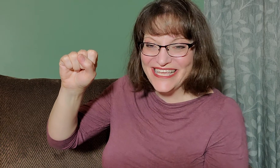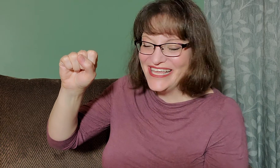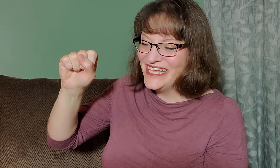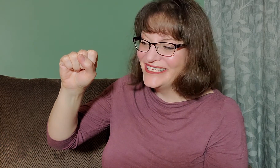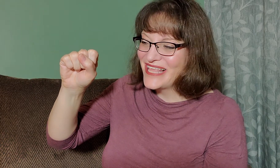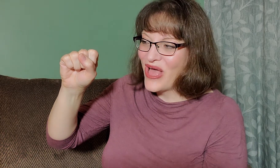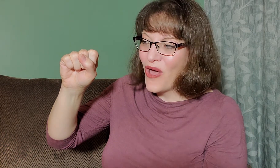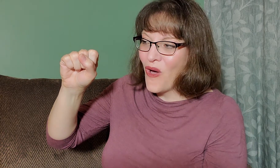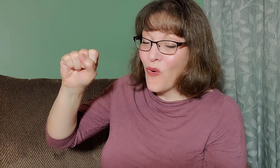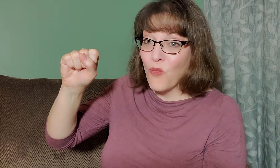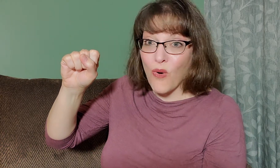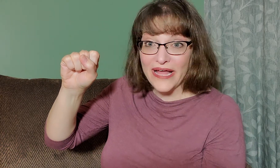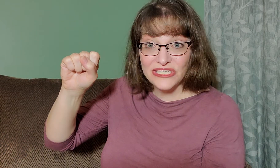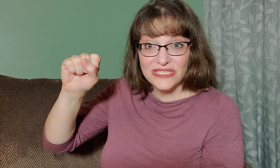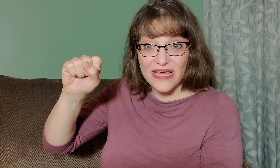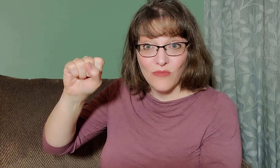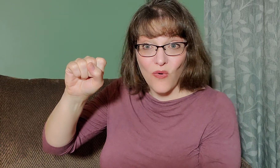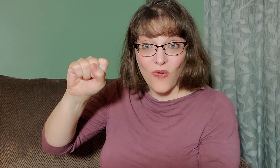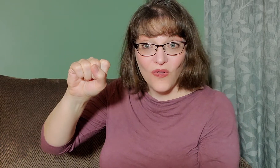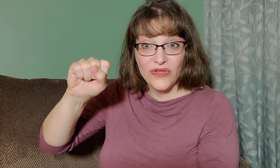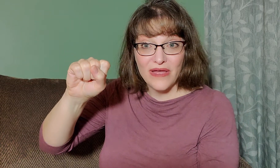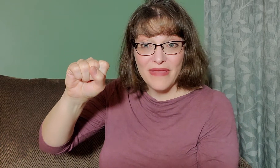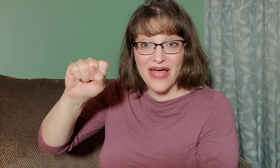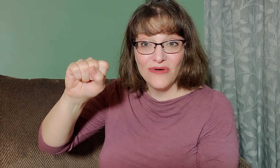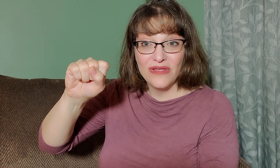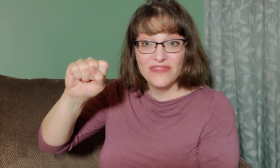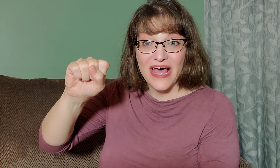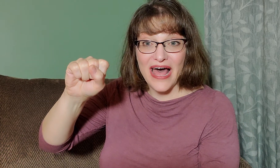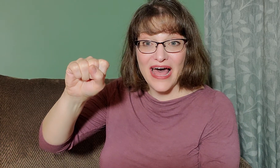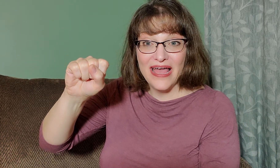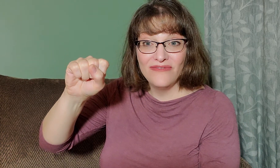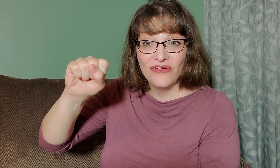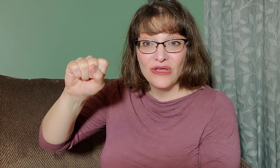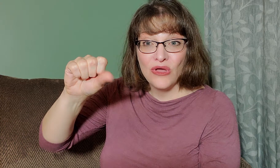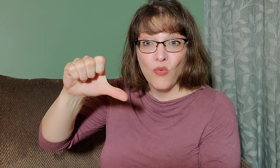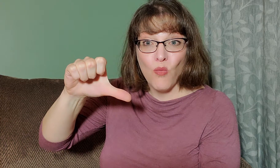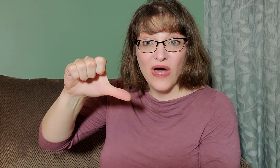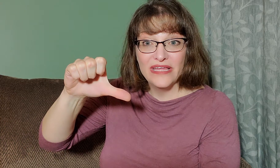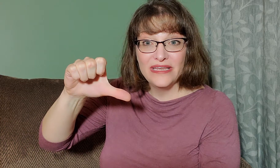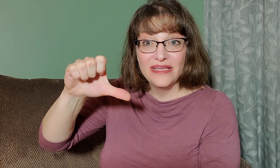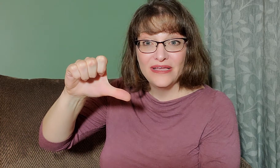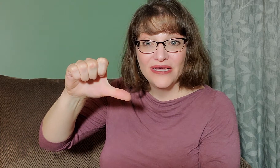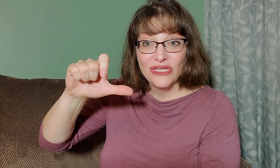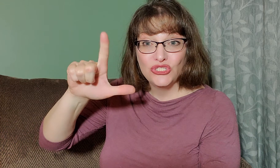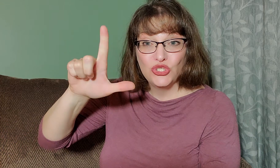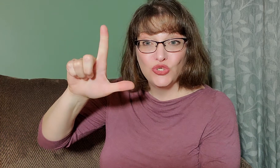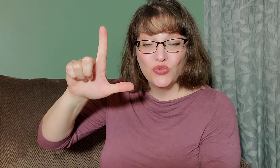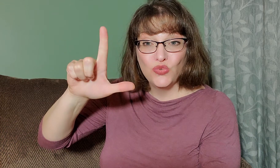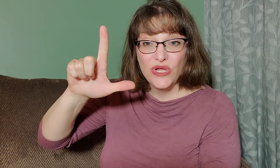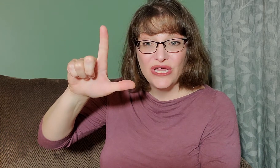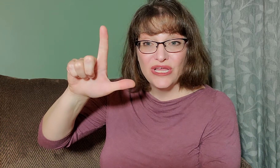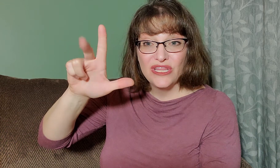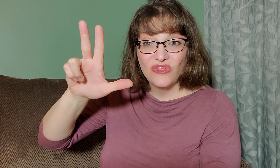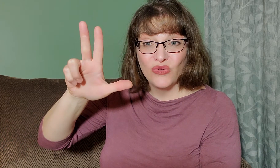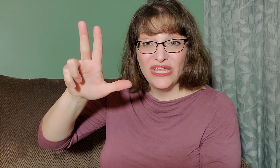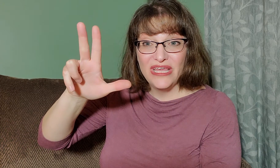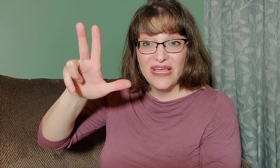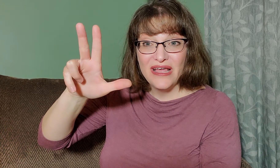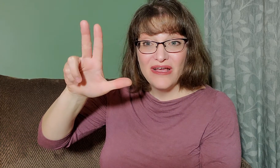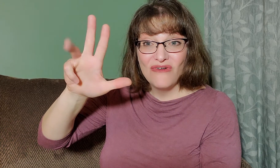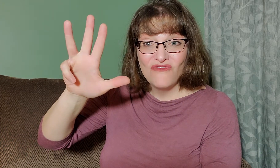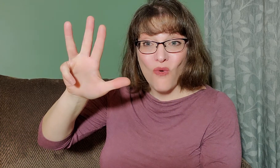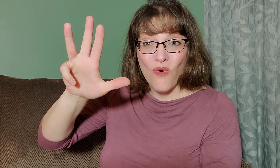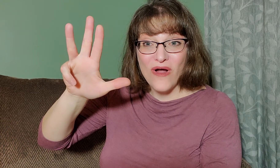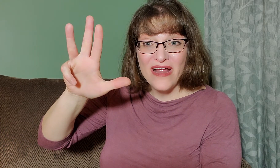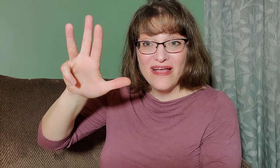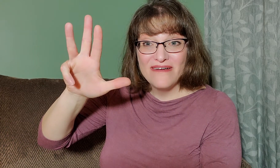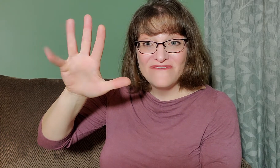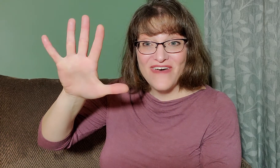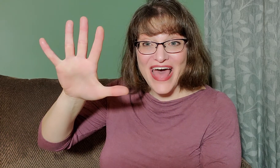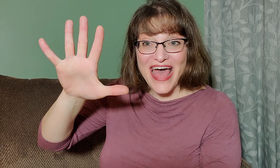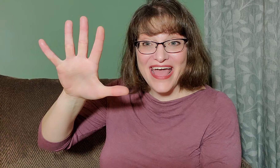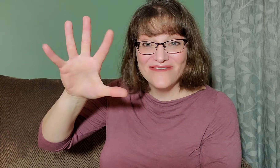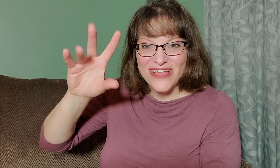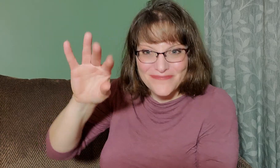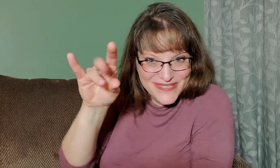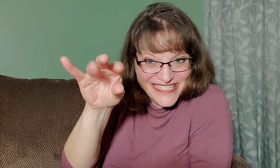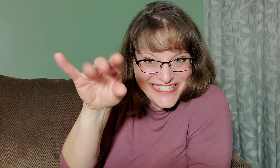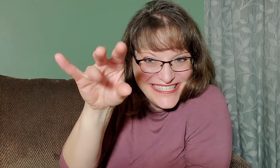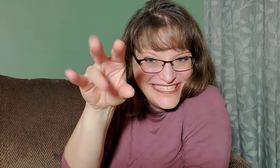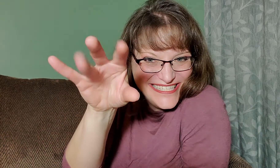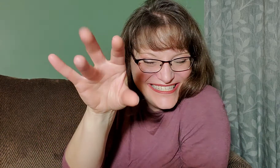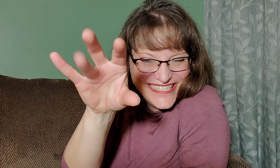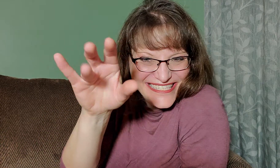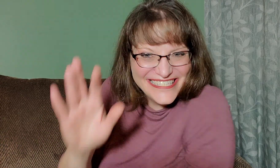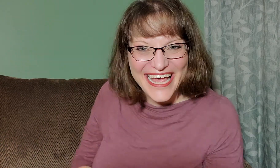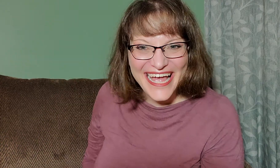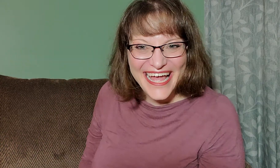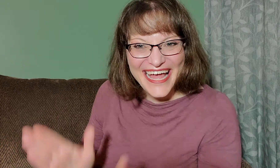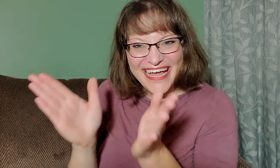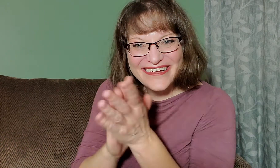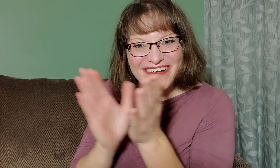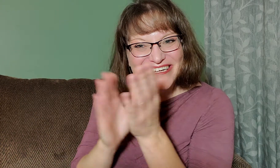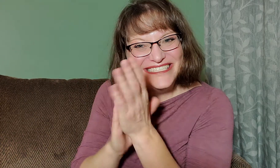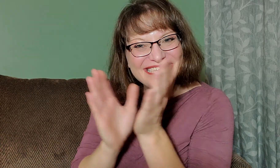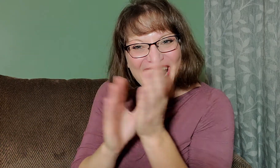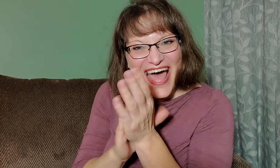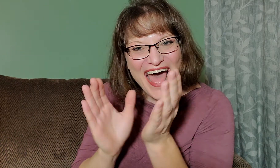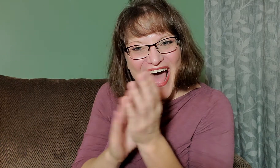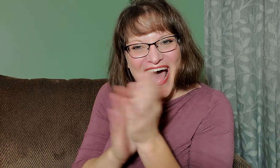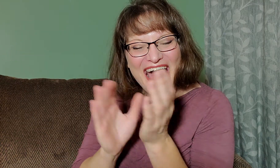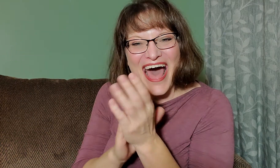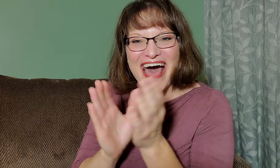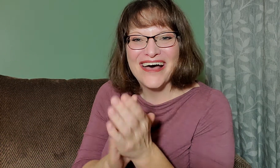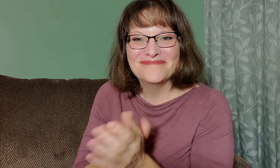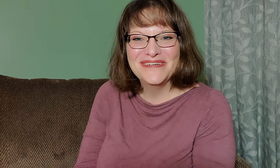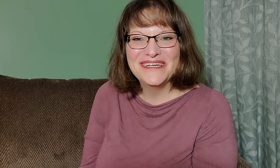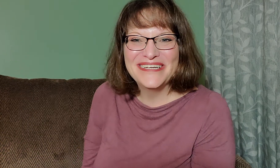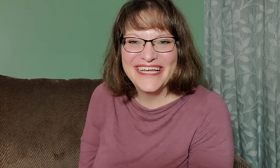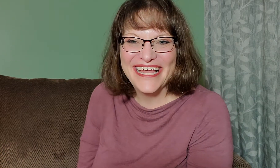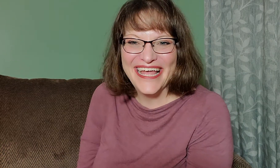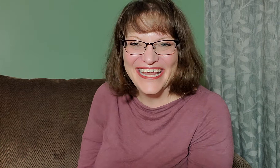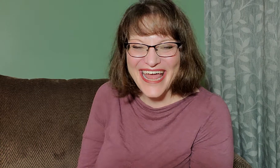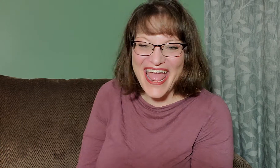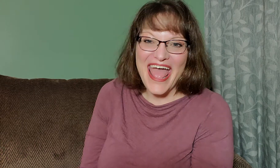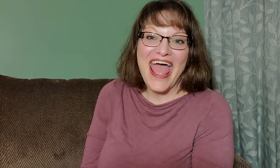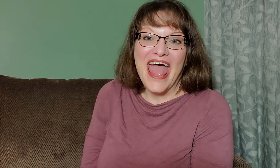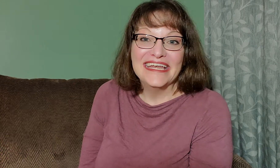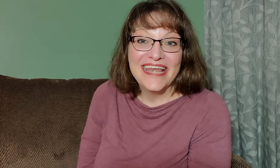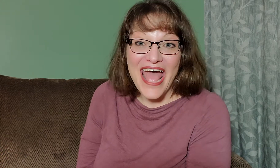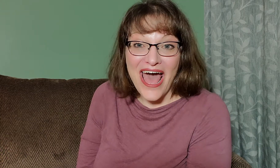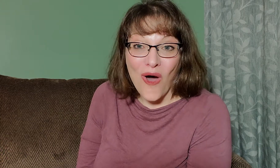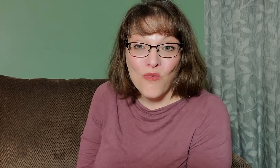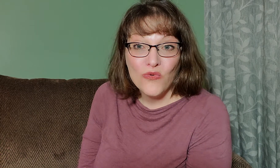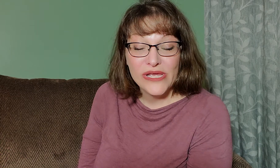sees. Watch them all come out of the hive. 1-2-3-4-5! Bzzzz! Good job, good. Now we are